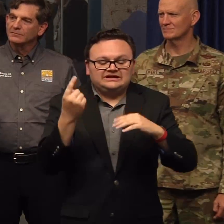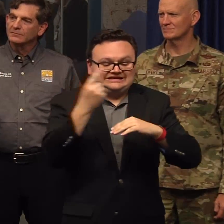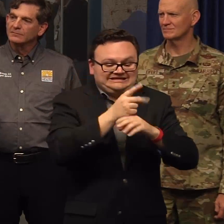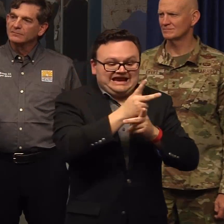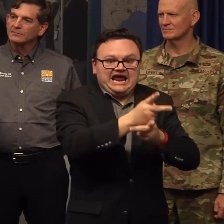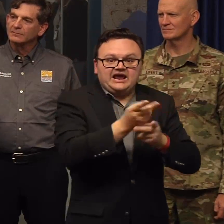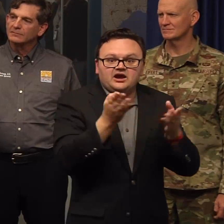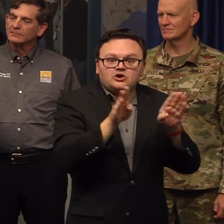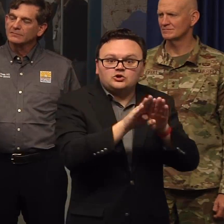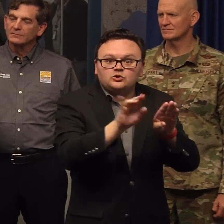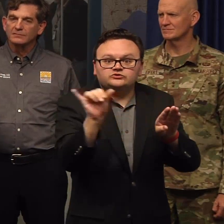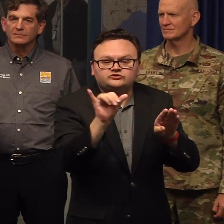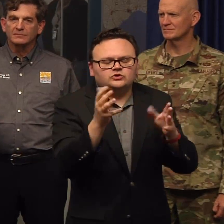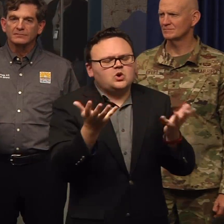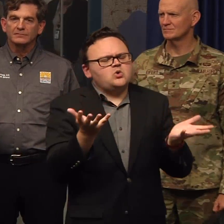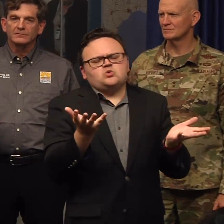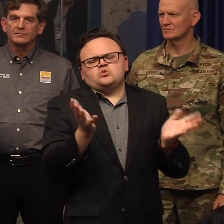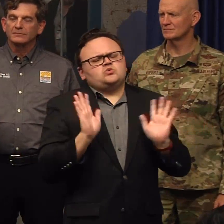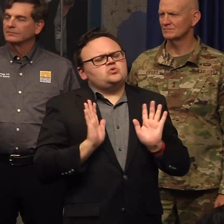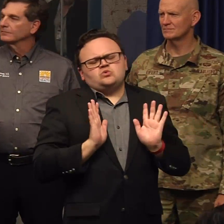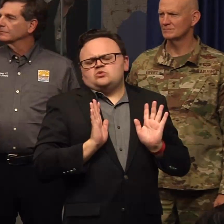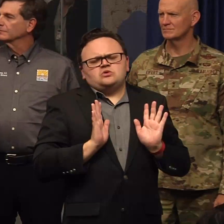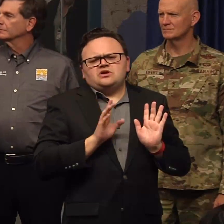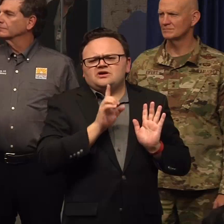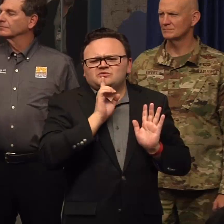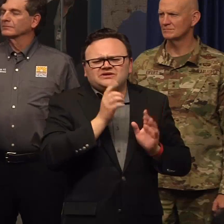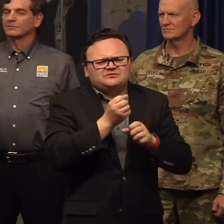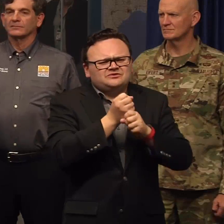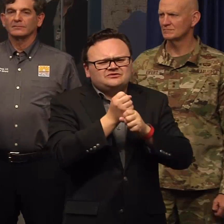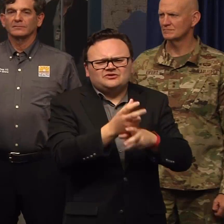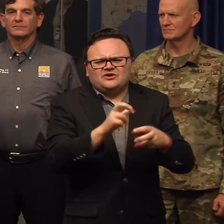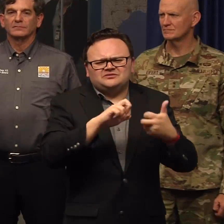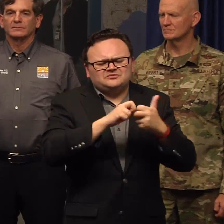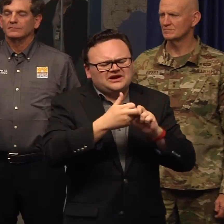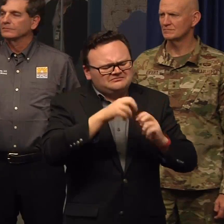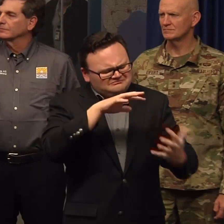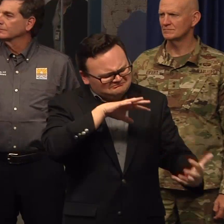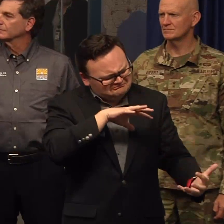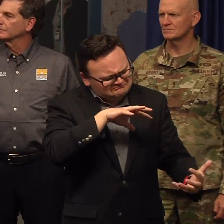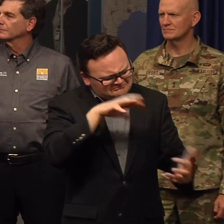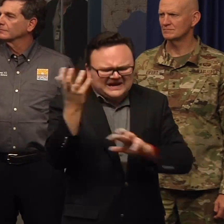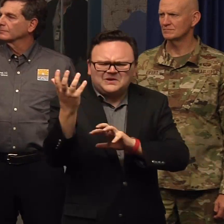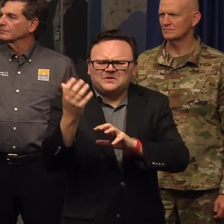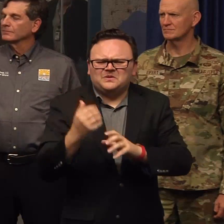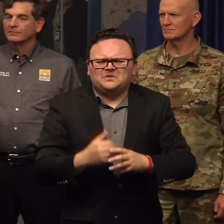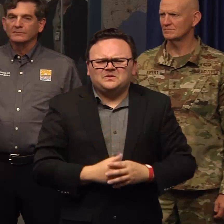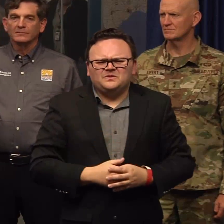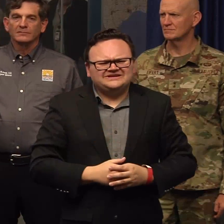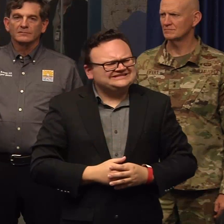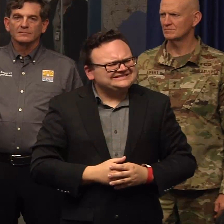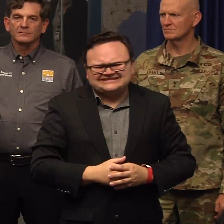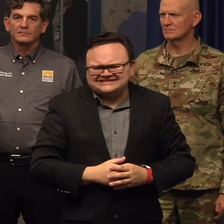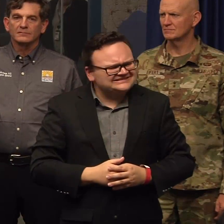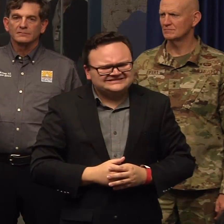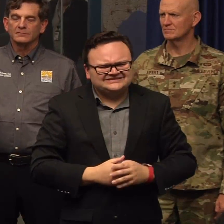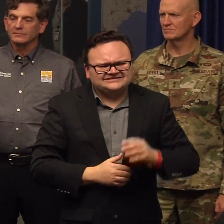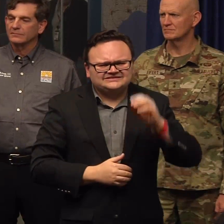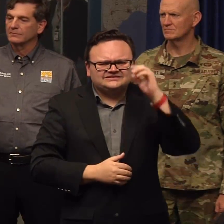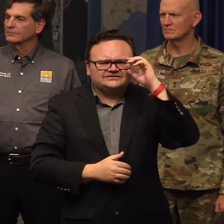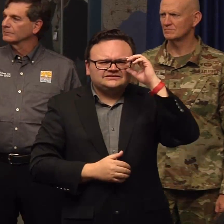UNDER A TREMENDOUS AMOUNT OF PRESSURE WITH THE SCHOOLS AND I DON'T THINK IT'S AS SIMPLE AS SAYING YOU CLOSETHEM AND EVERYTHING IS GOING TO WORK OUT